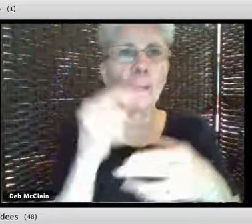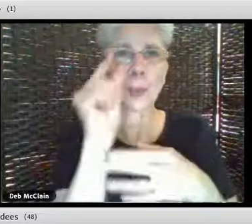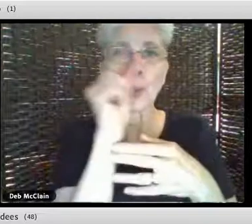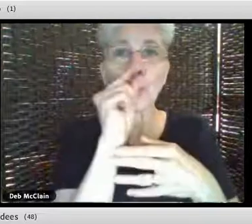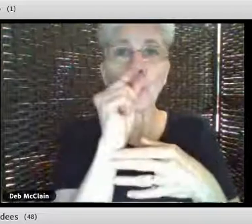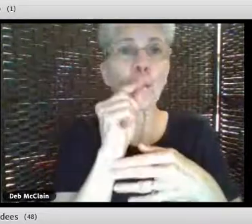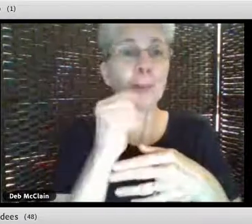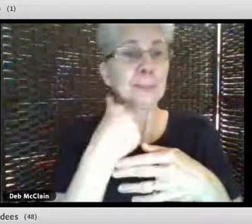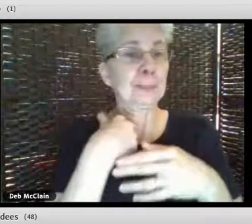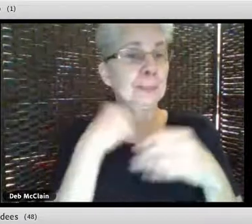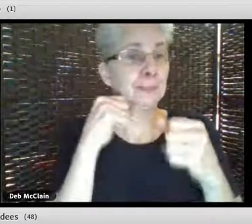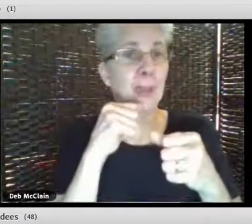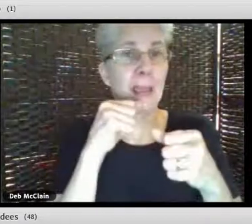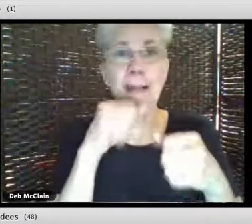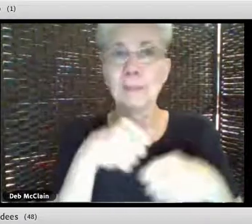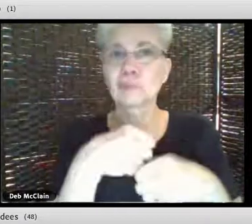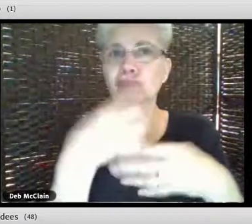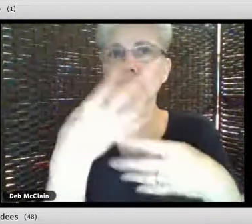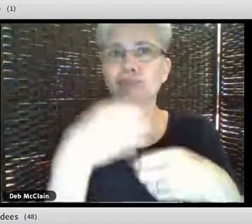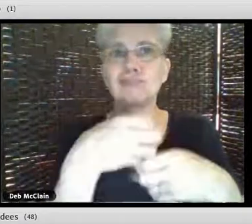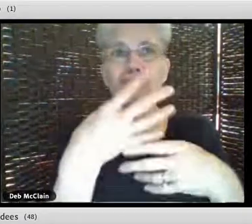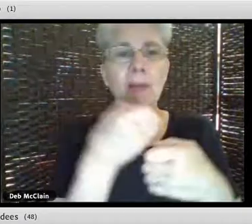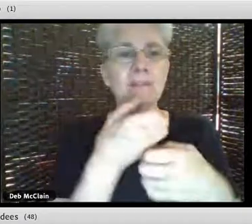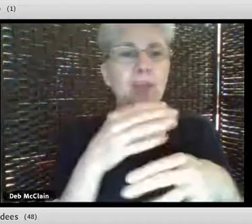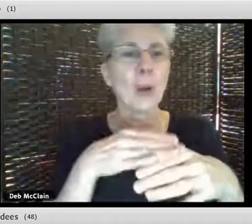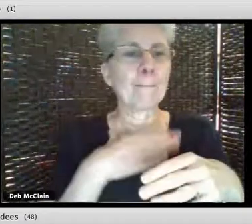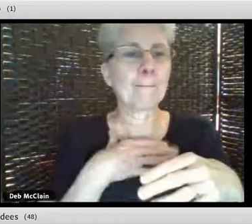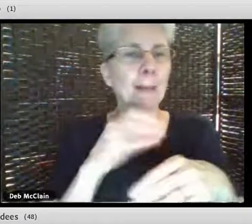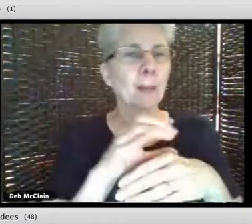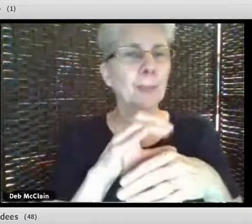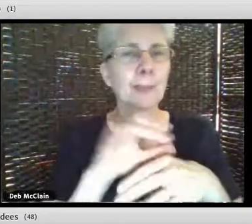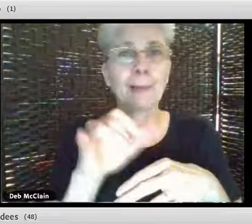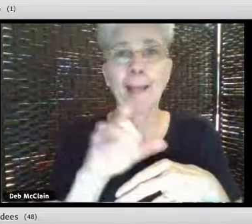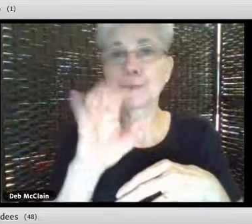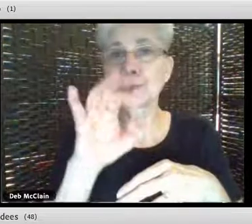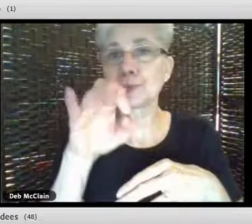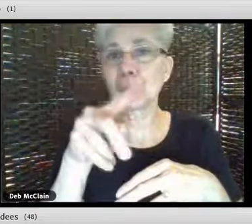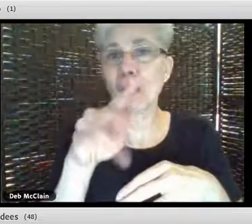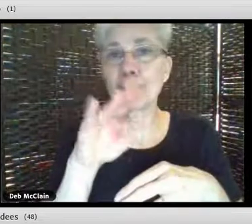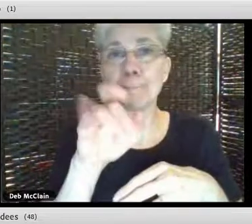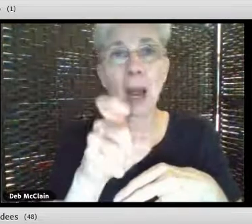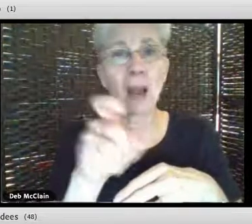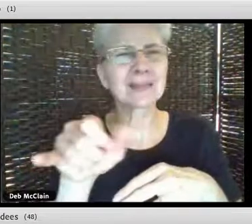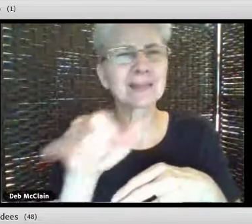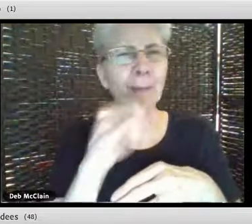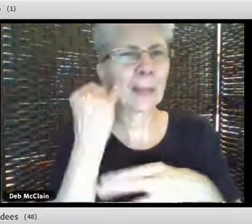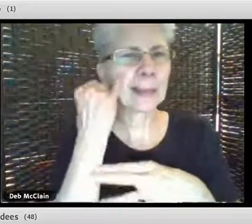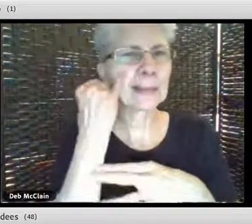and I have complete access to everything on my computer just like DropBox or I'm trying to think what the other one is.